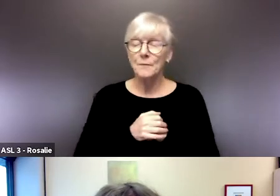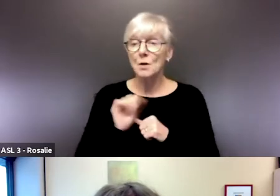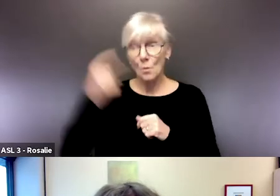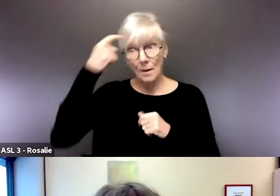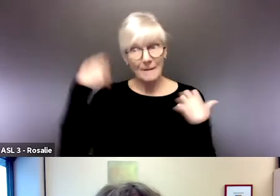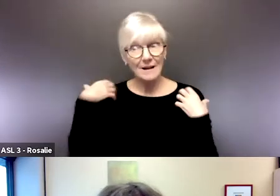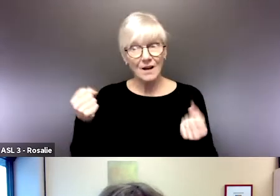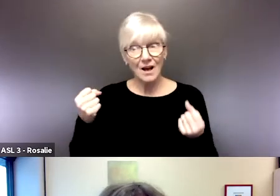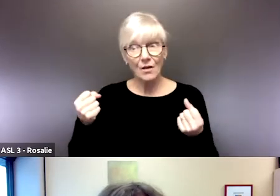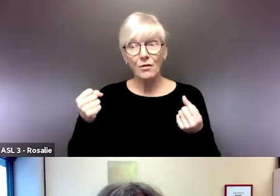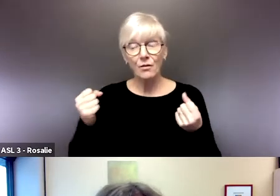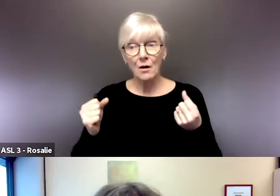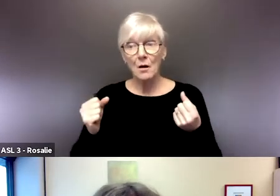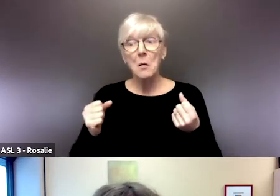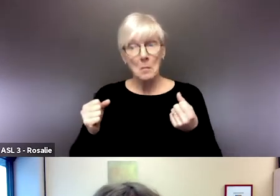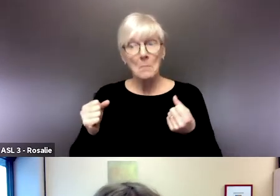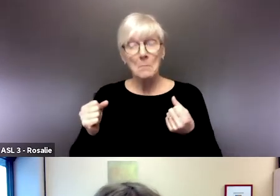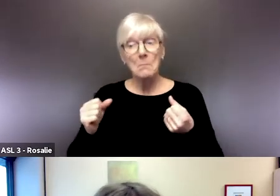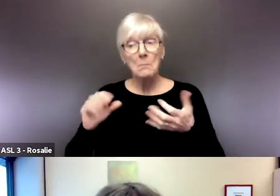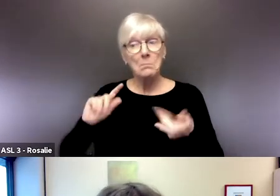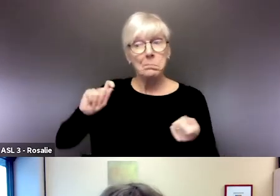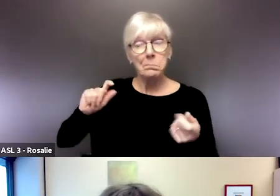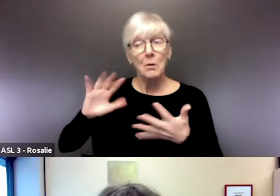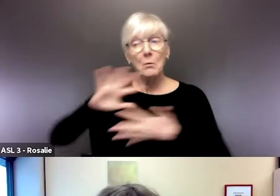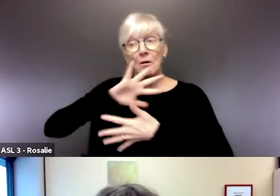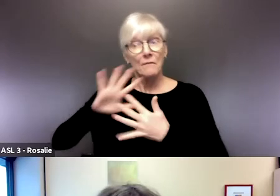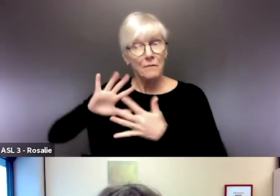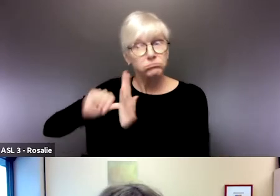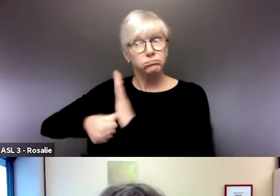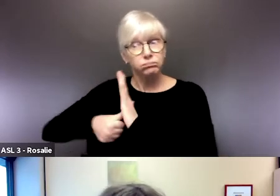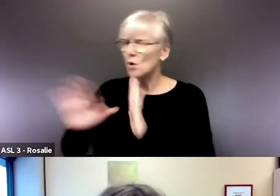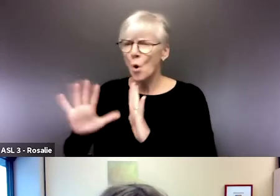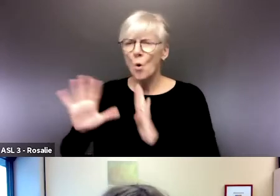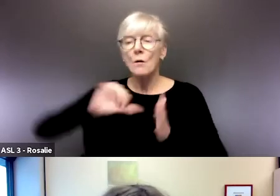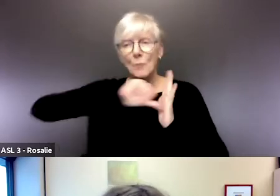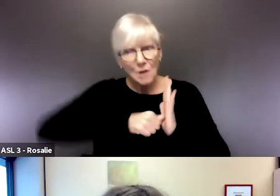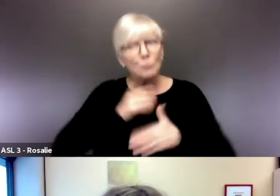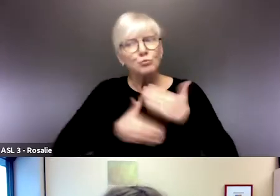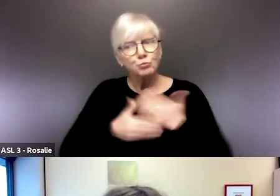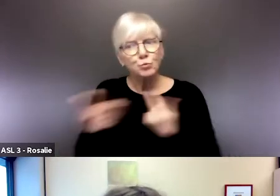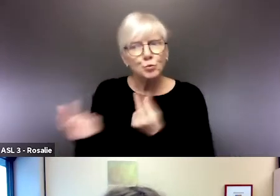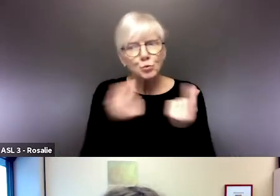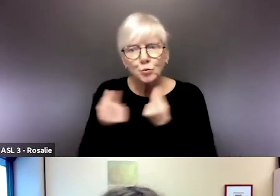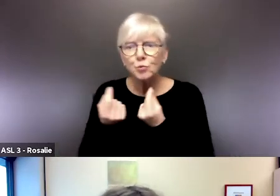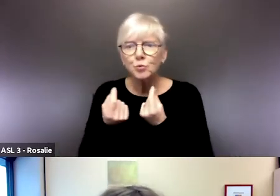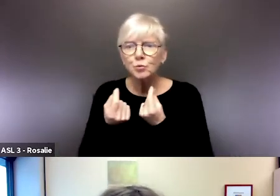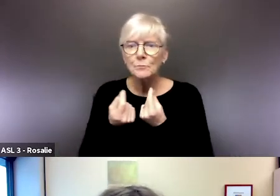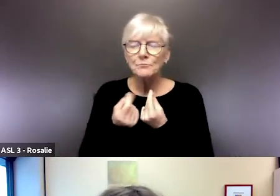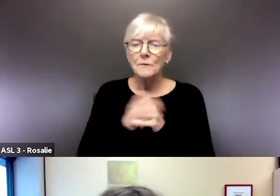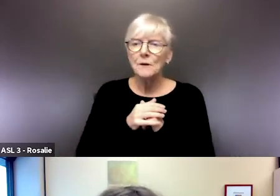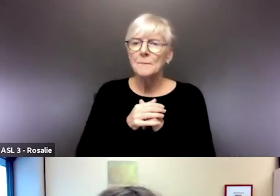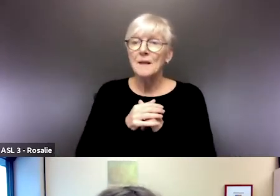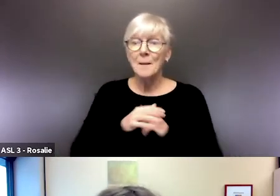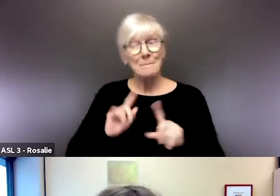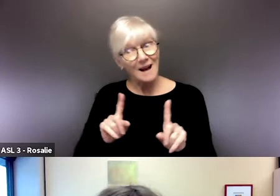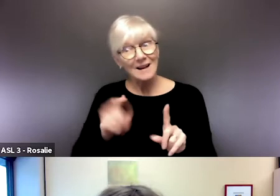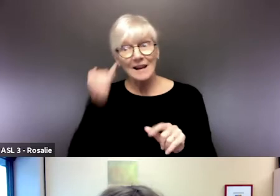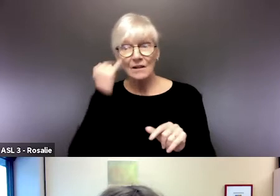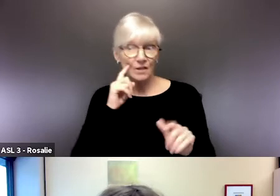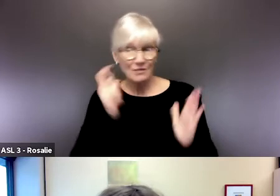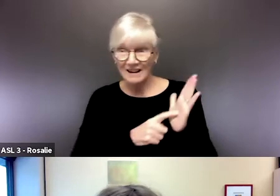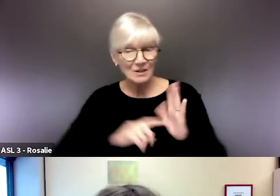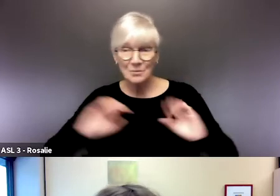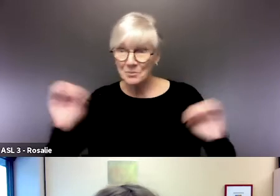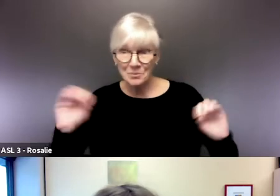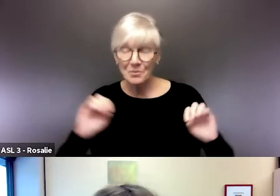into protective factors. The lack of recognition at work, poor support from supervisors